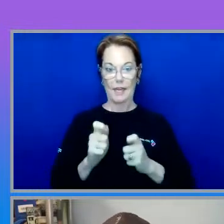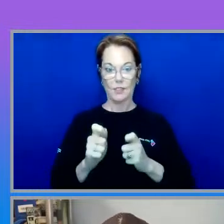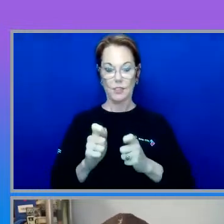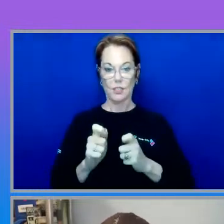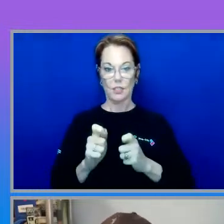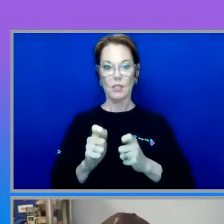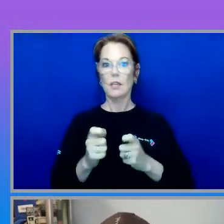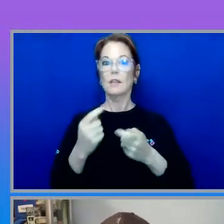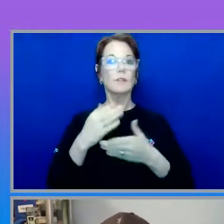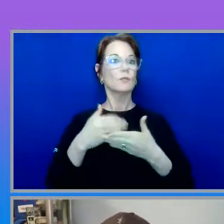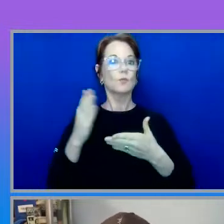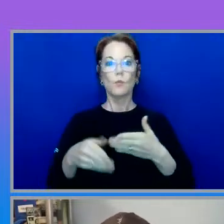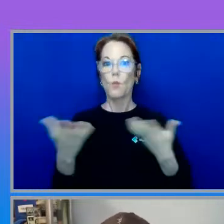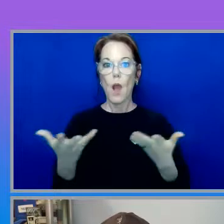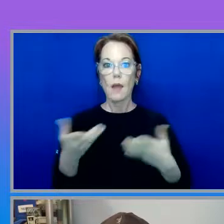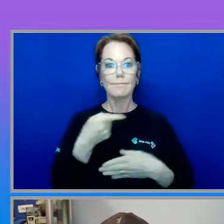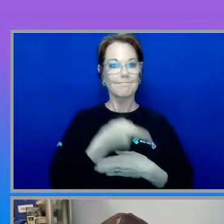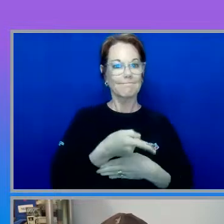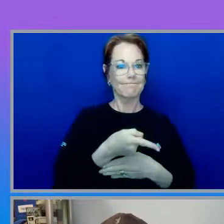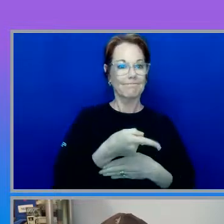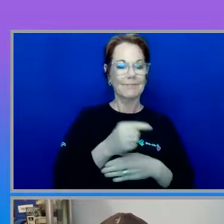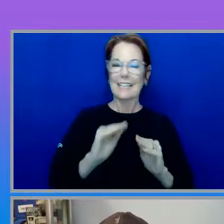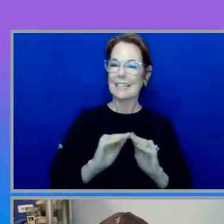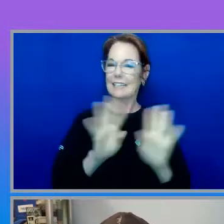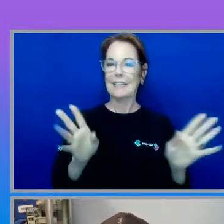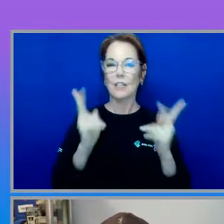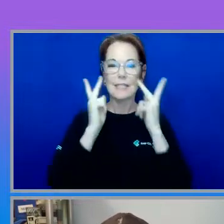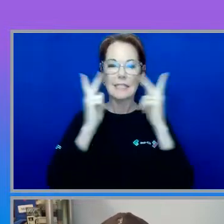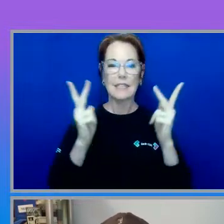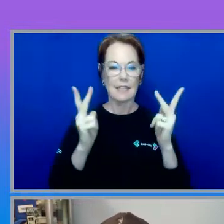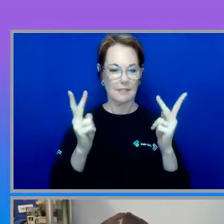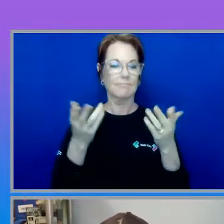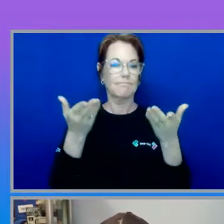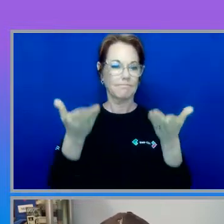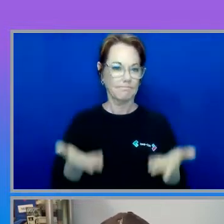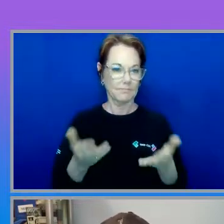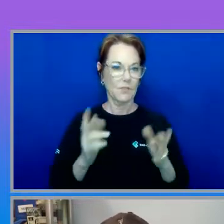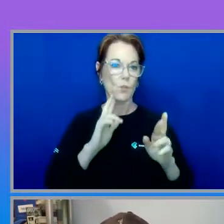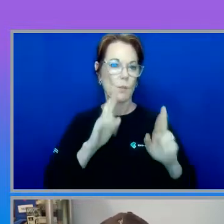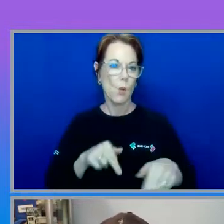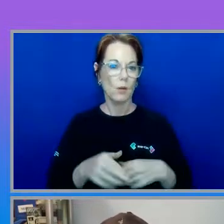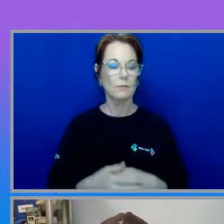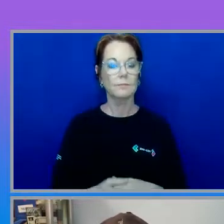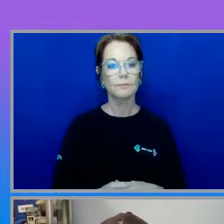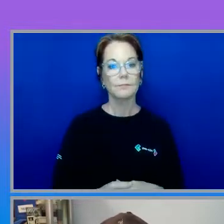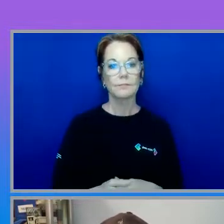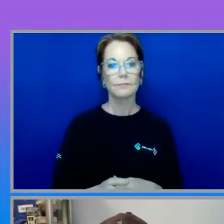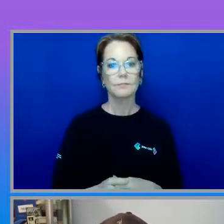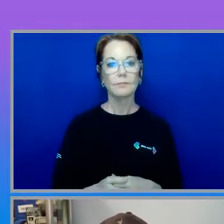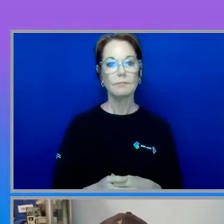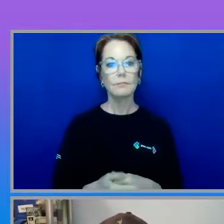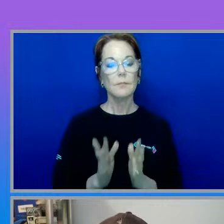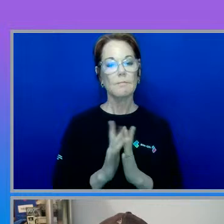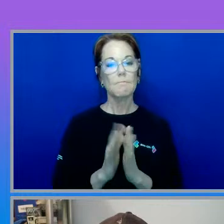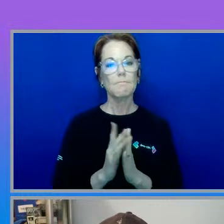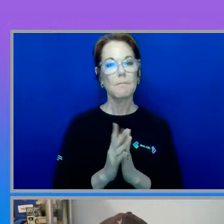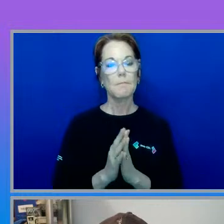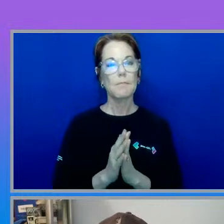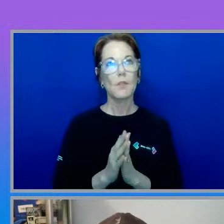clearly see that from this report. Okay. Let's see. So what